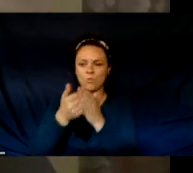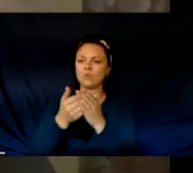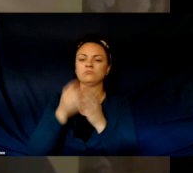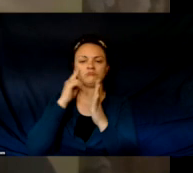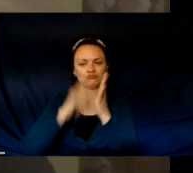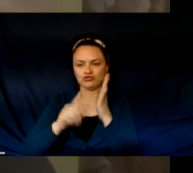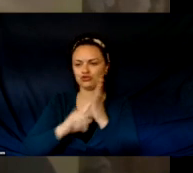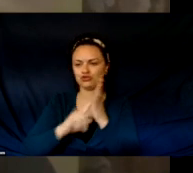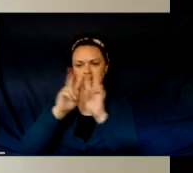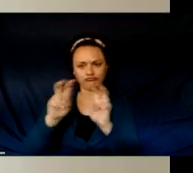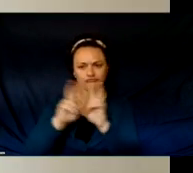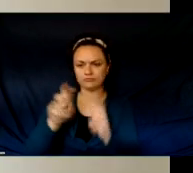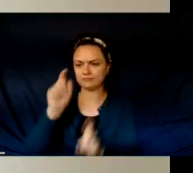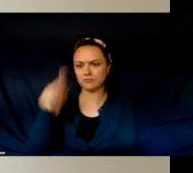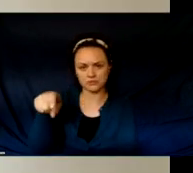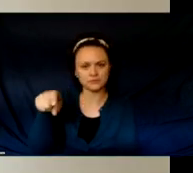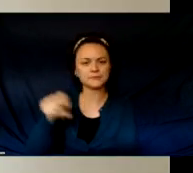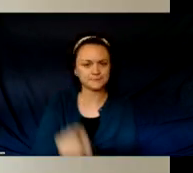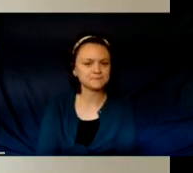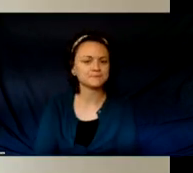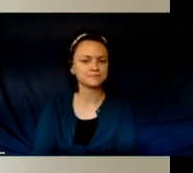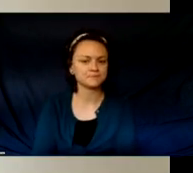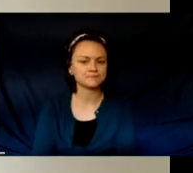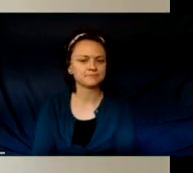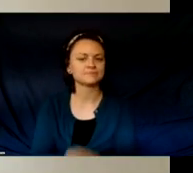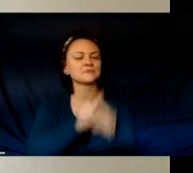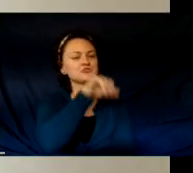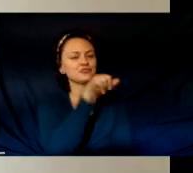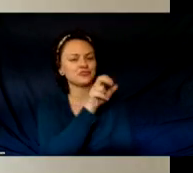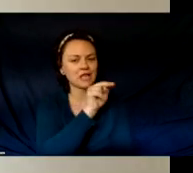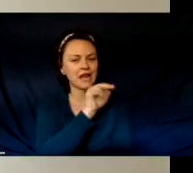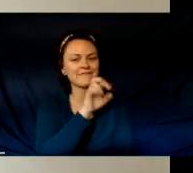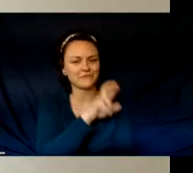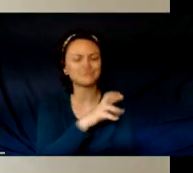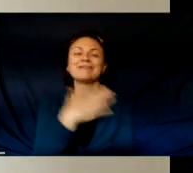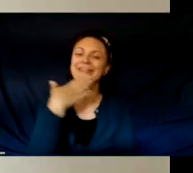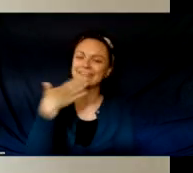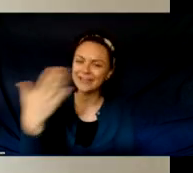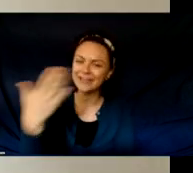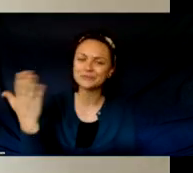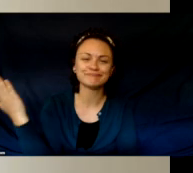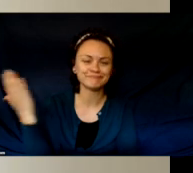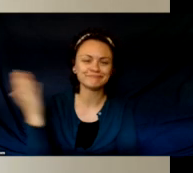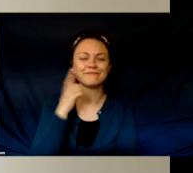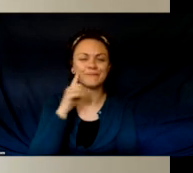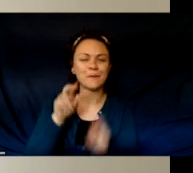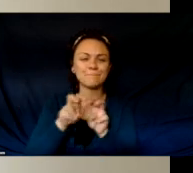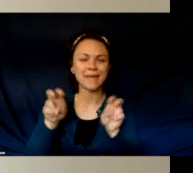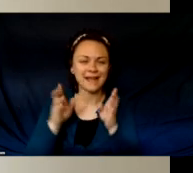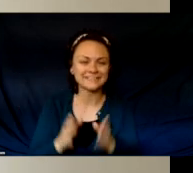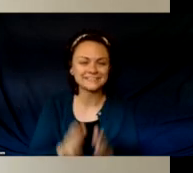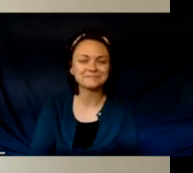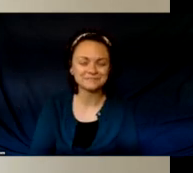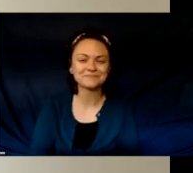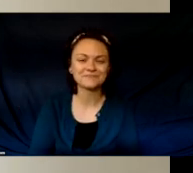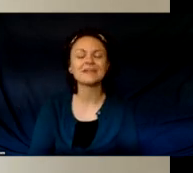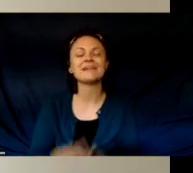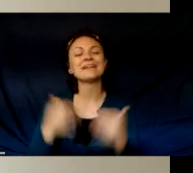Thank you all. Moving on to the next question for the full panel. In what ways can research better reflect